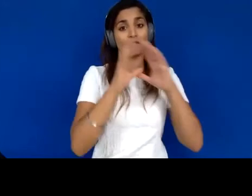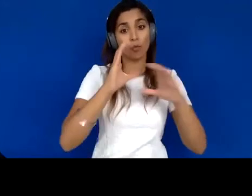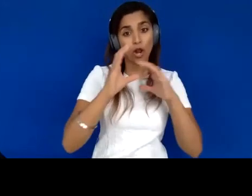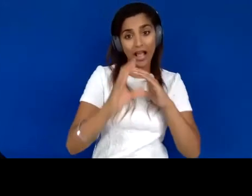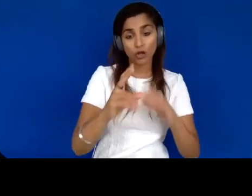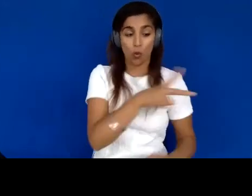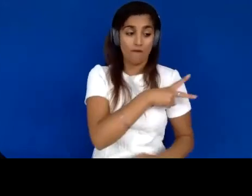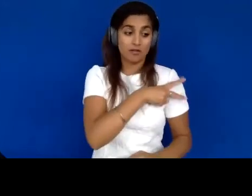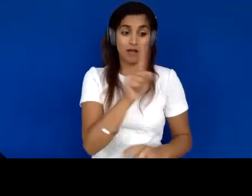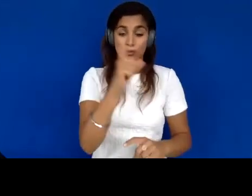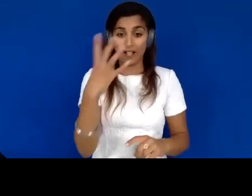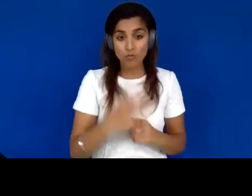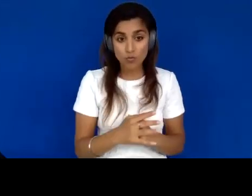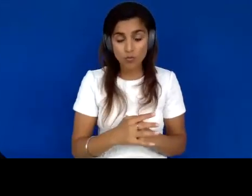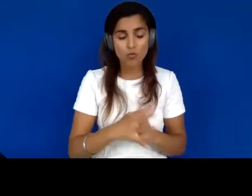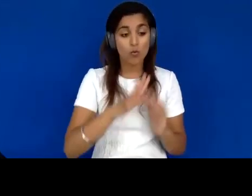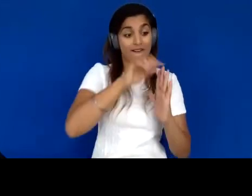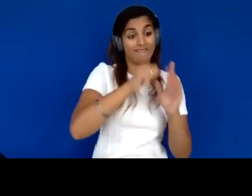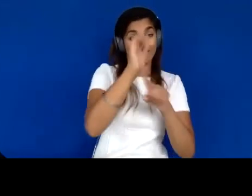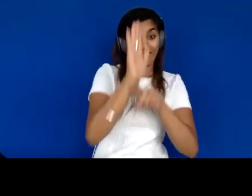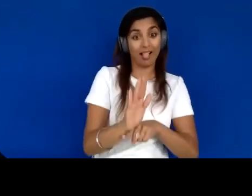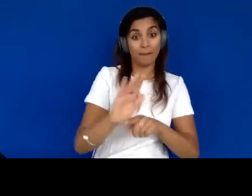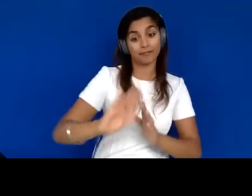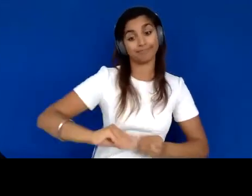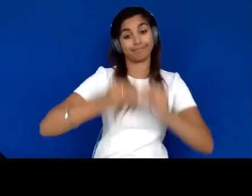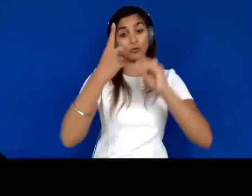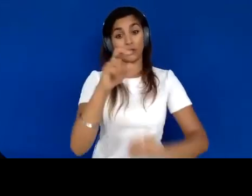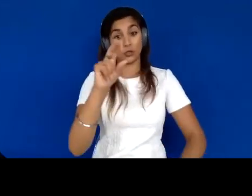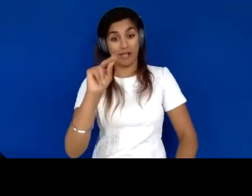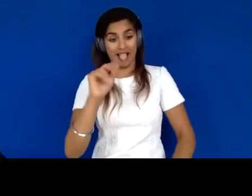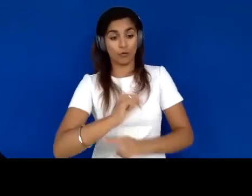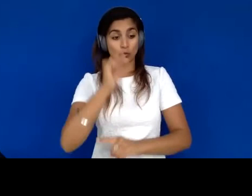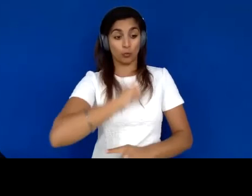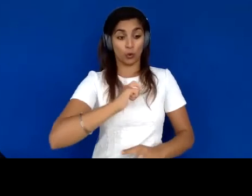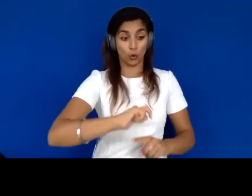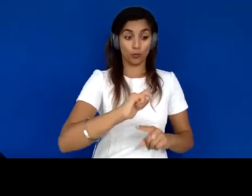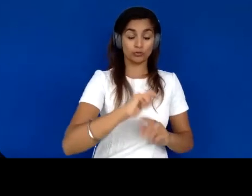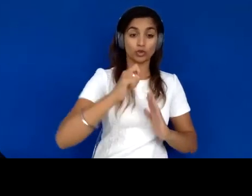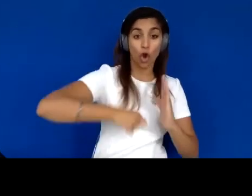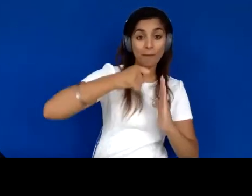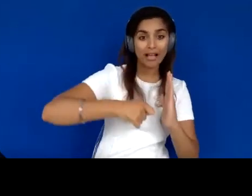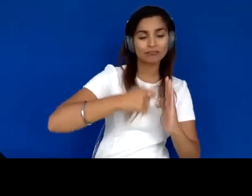the filmmaker of the 2012 superhumans documentary of the journey these numbers